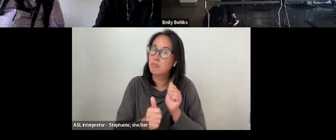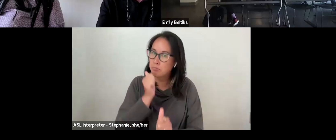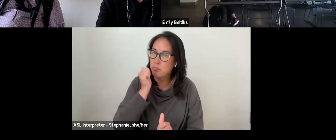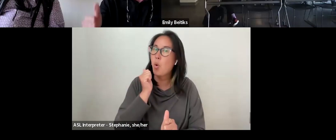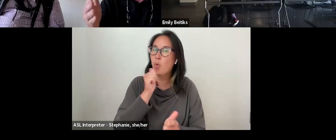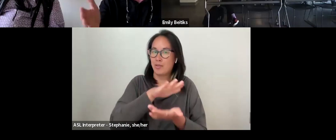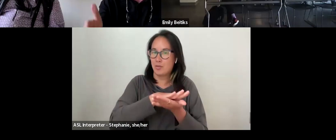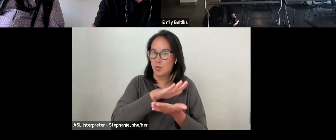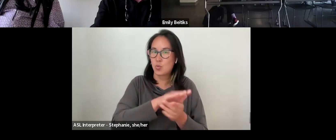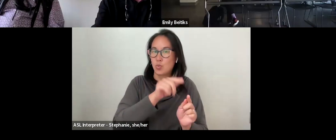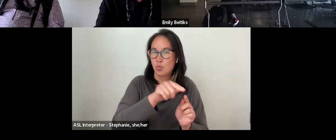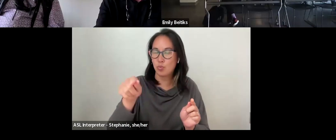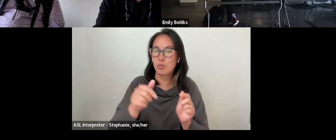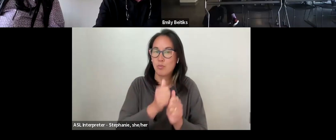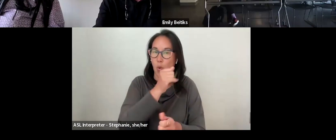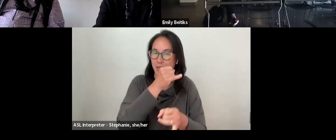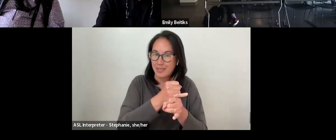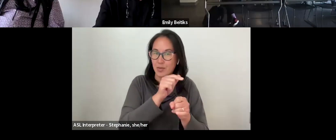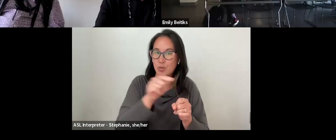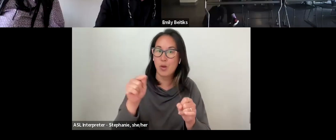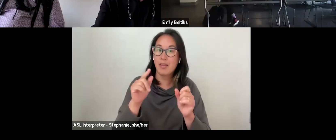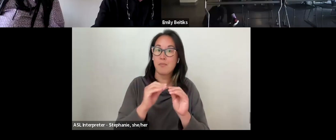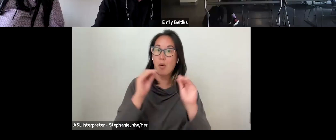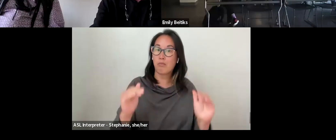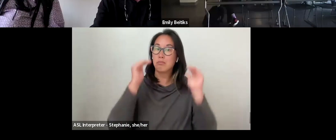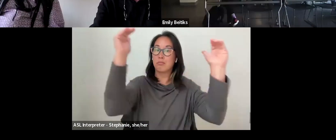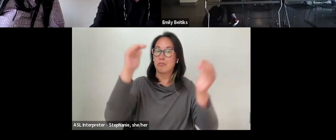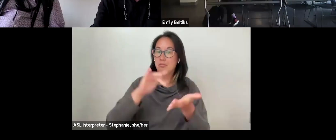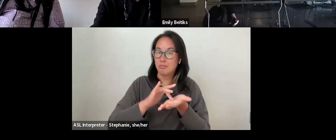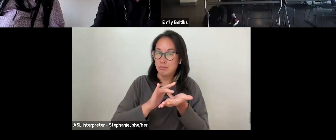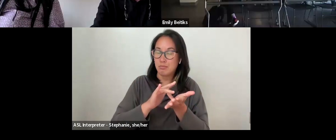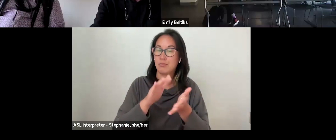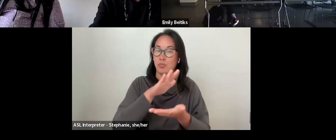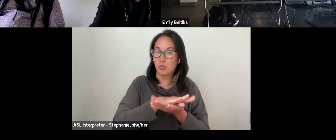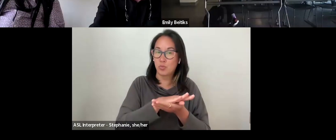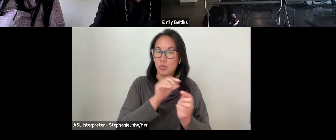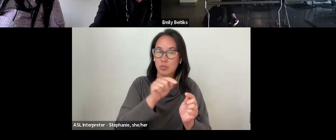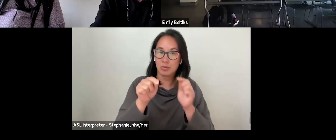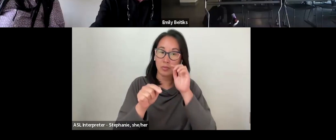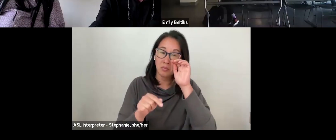You know, the sort of elite institutions where the vast majority